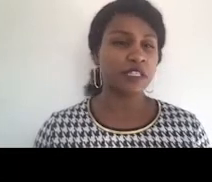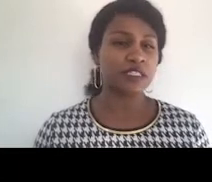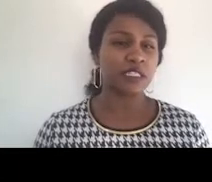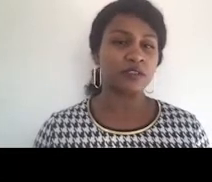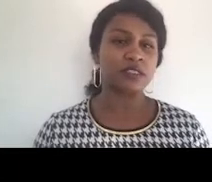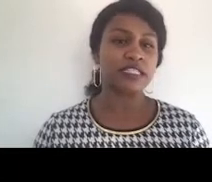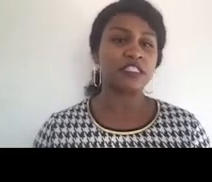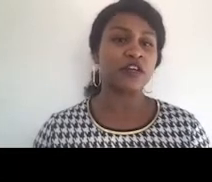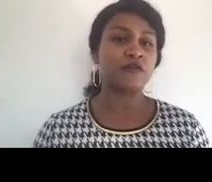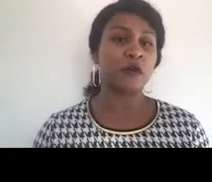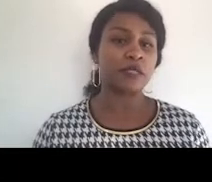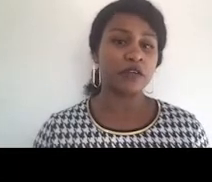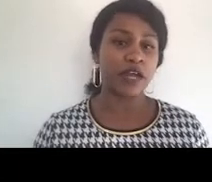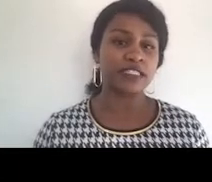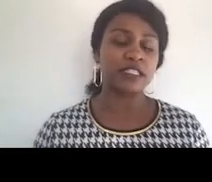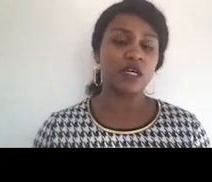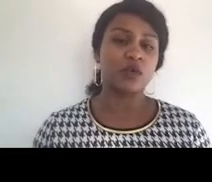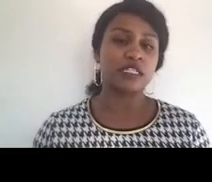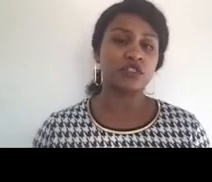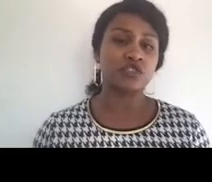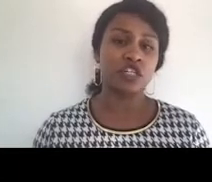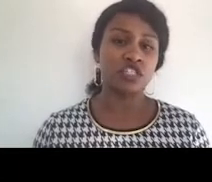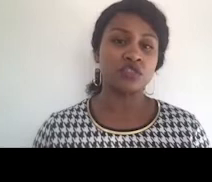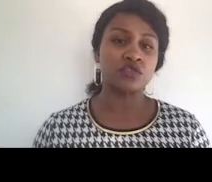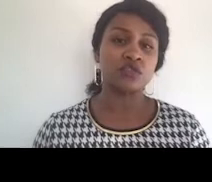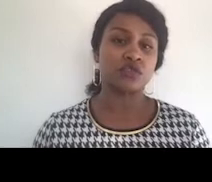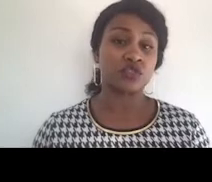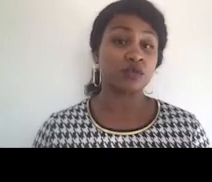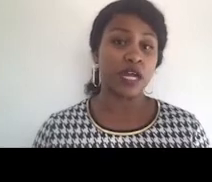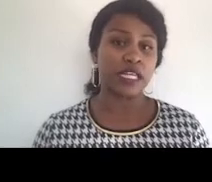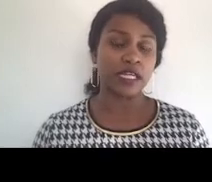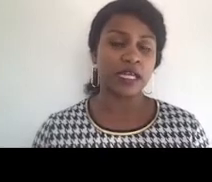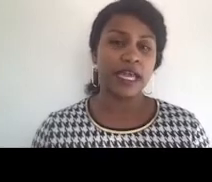the skills necessary for a playwright with an introduction to scriptwriting.